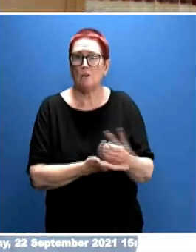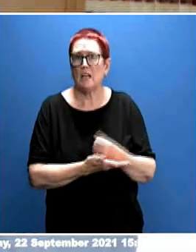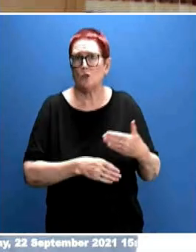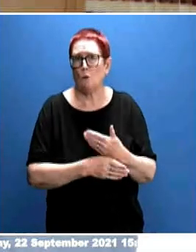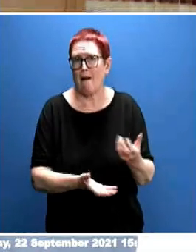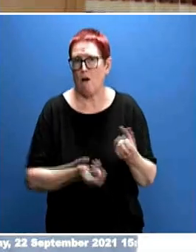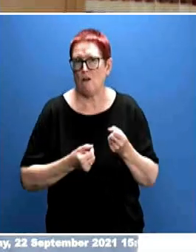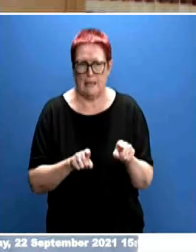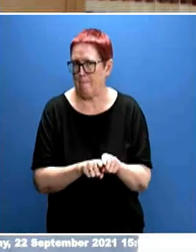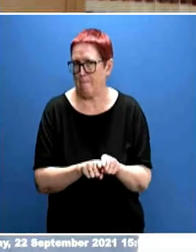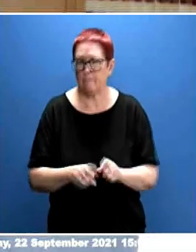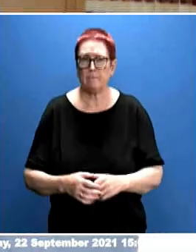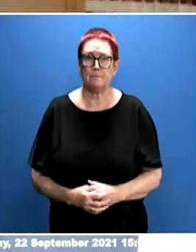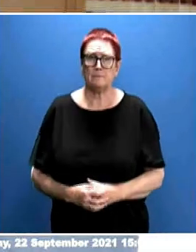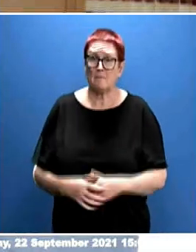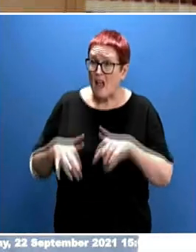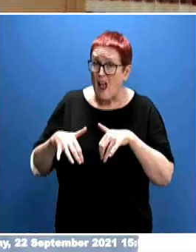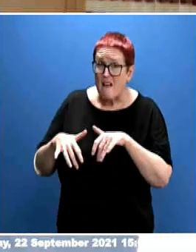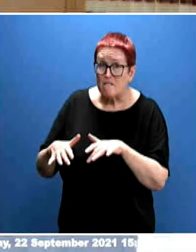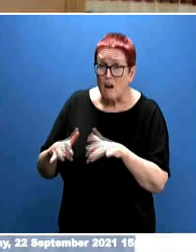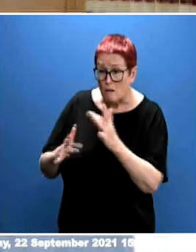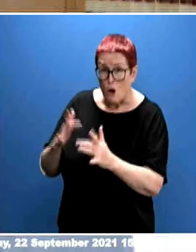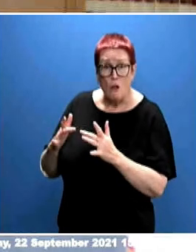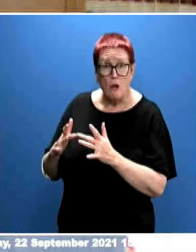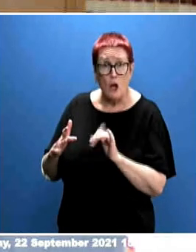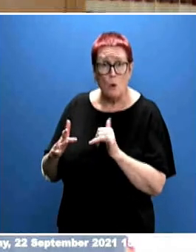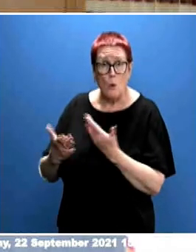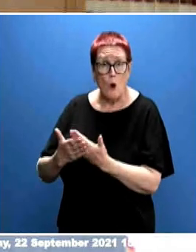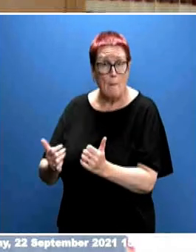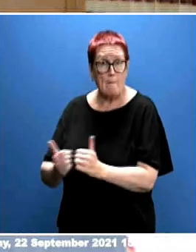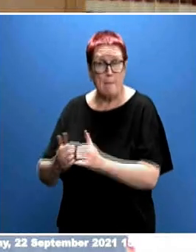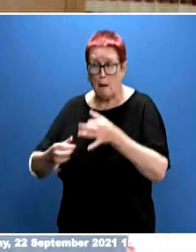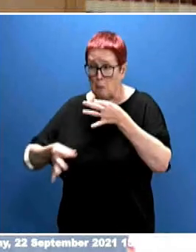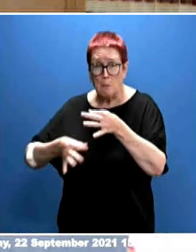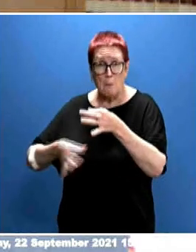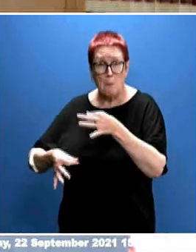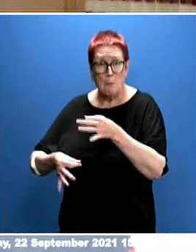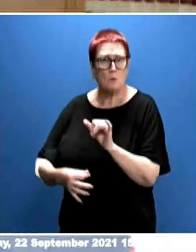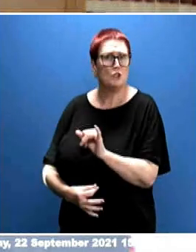Is that file electronic or is that file a papered file? Electronic.